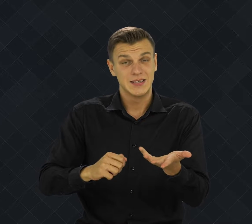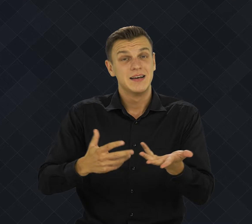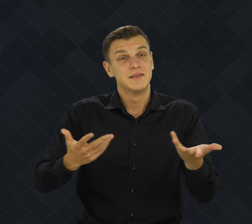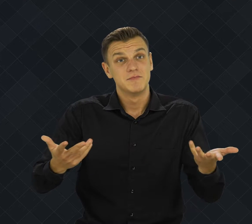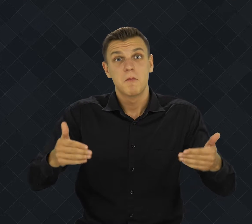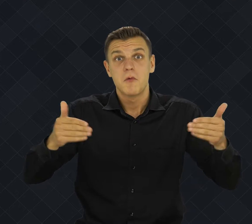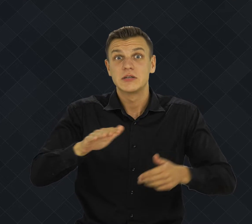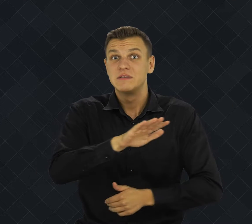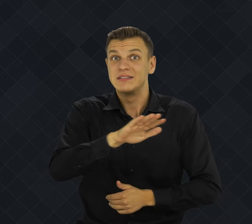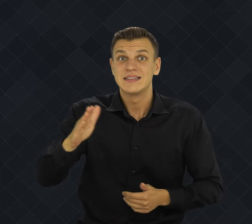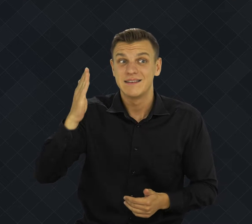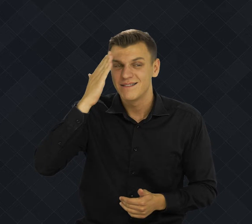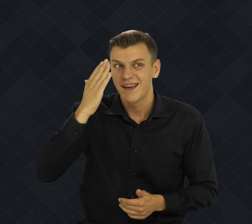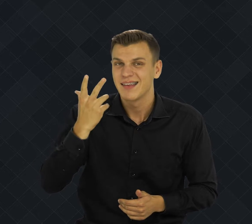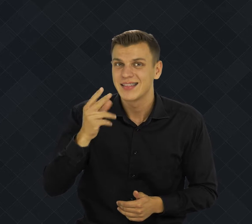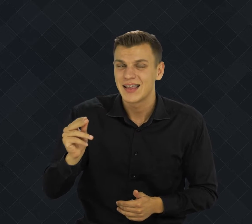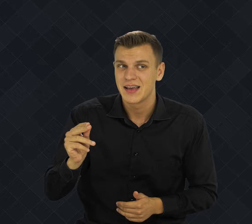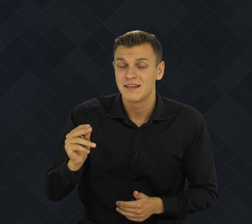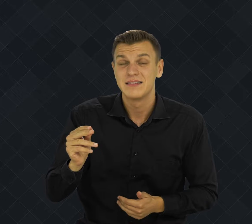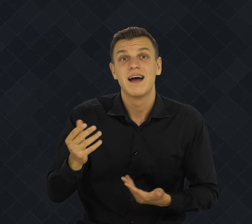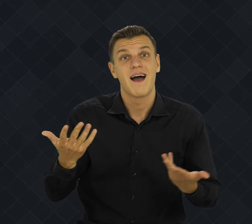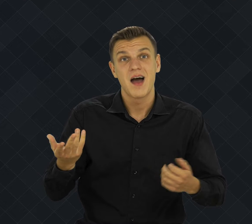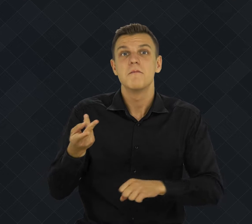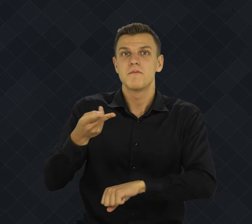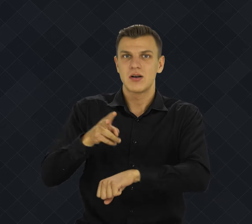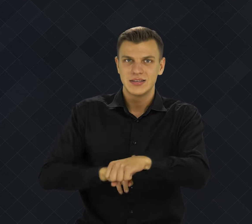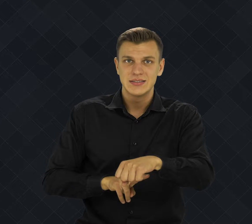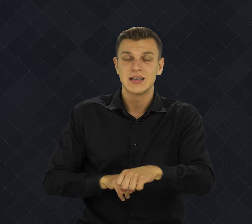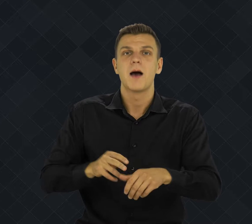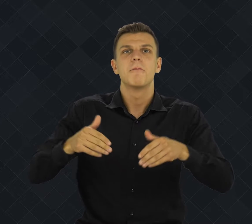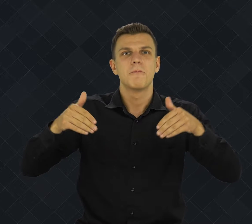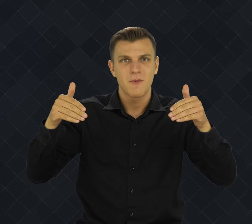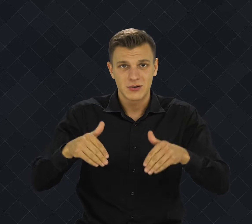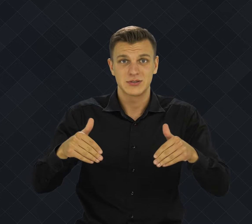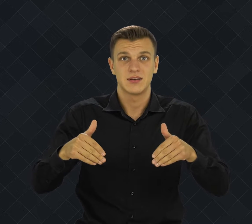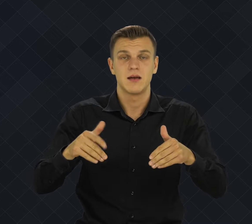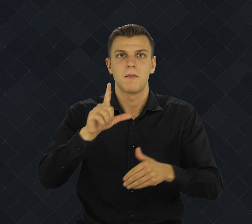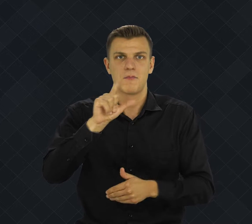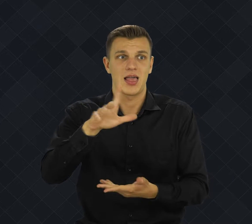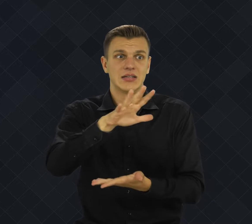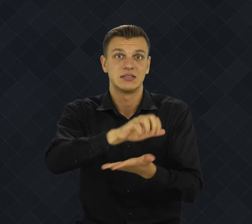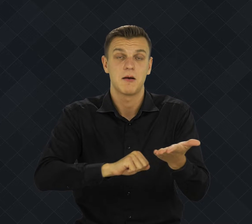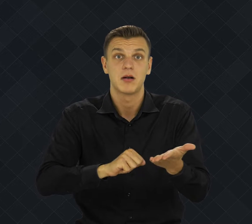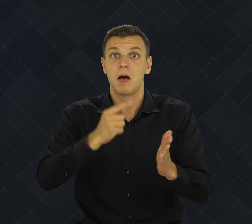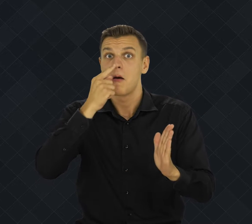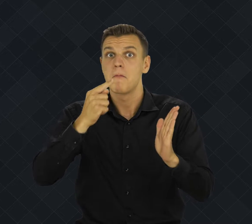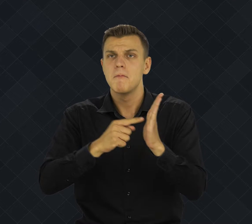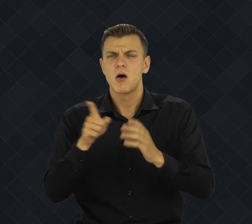This is because not everyone realizes realizes the fact, That a police officer can stop driver's license then,